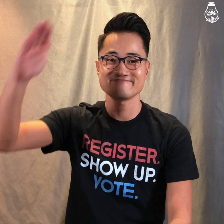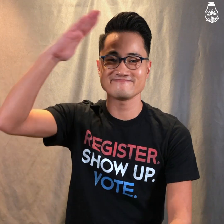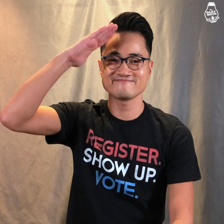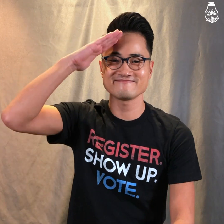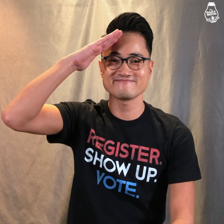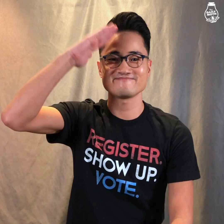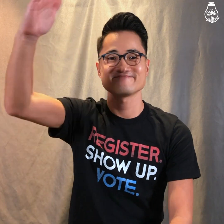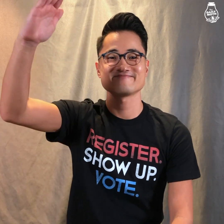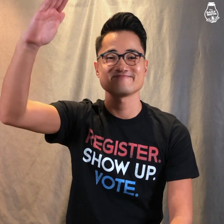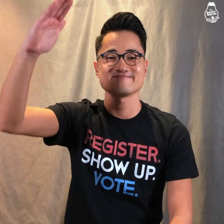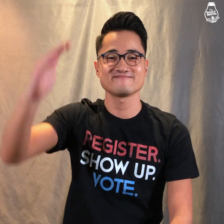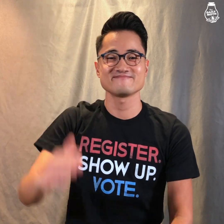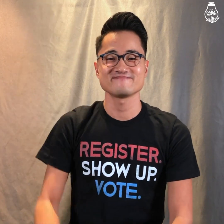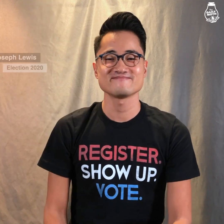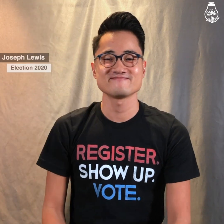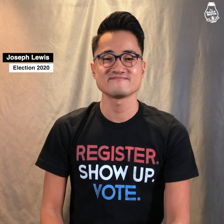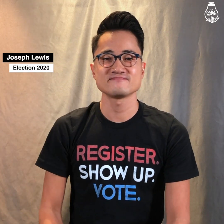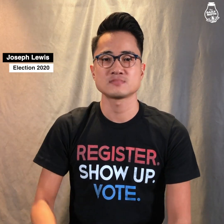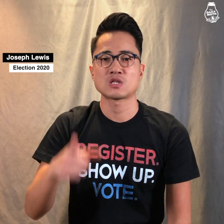Hello!